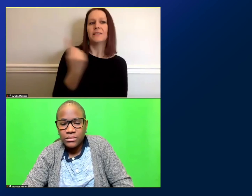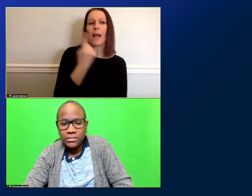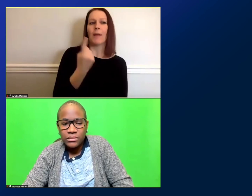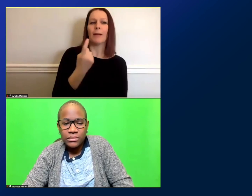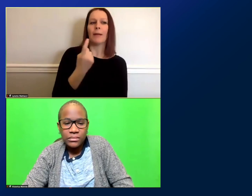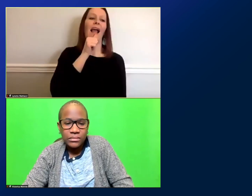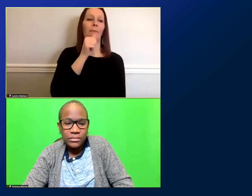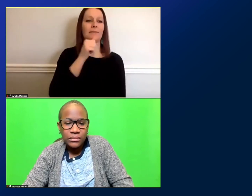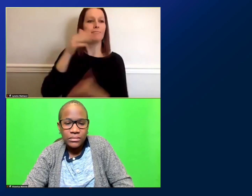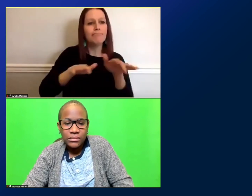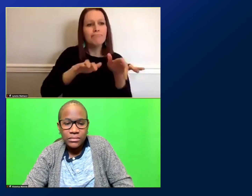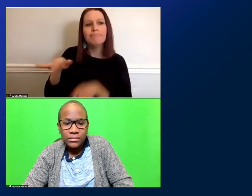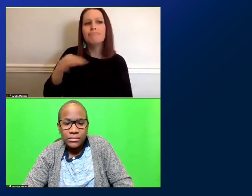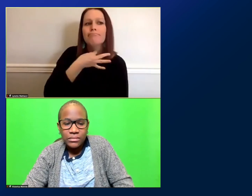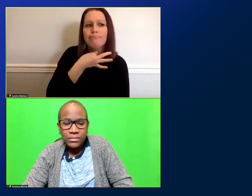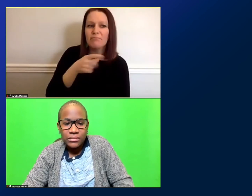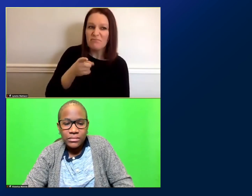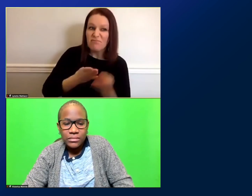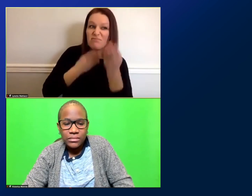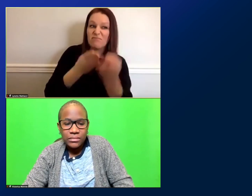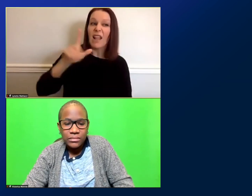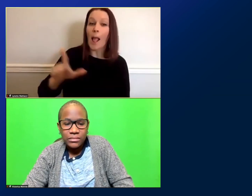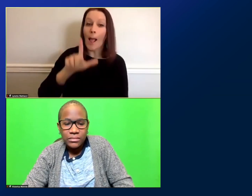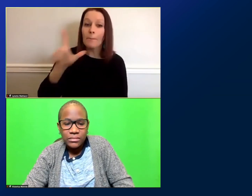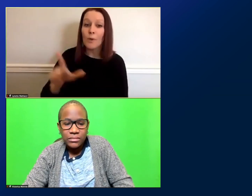we have an anonymously submitted question that said do you think we should